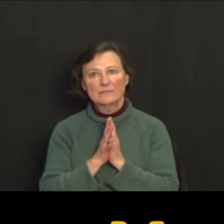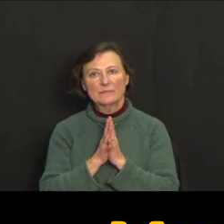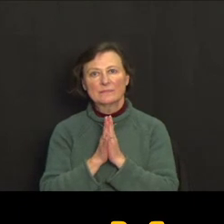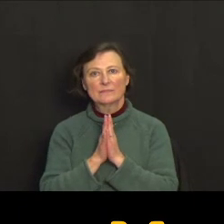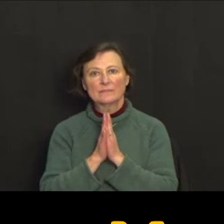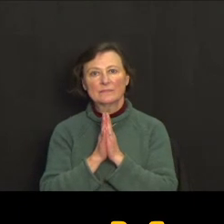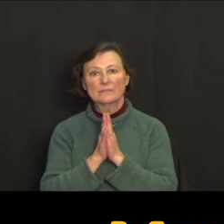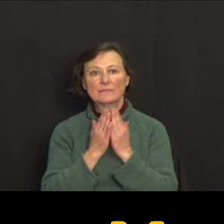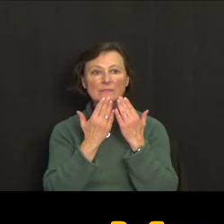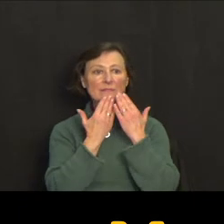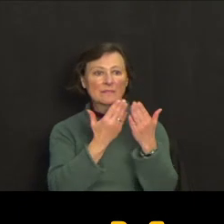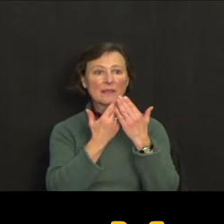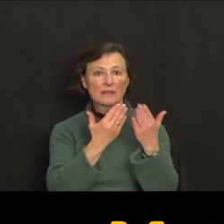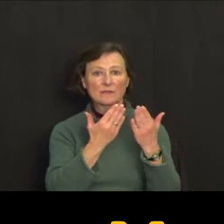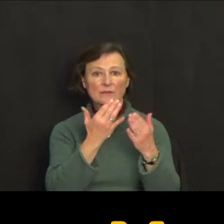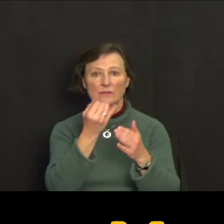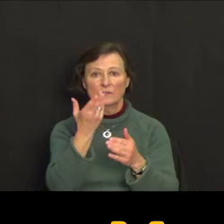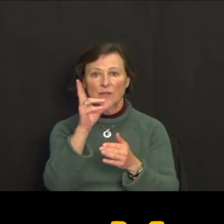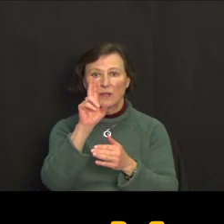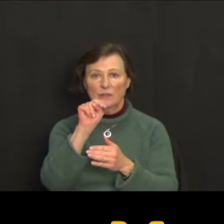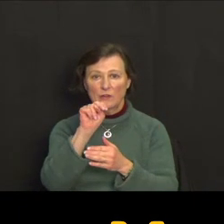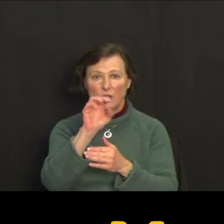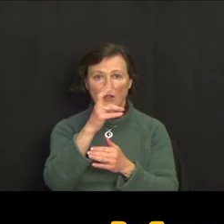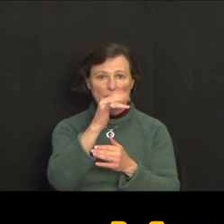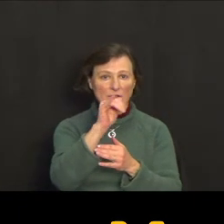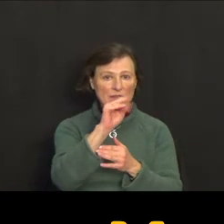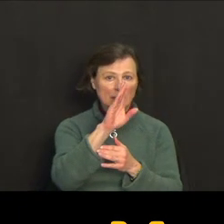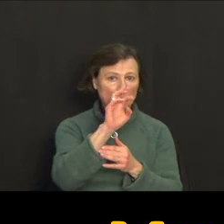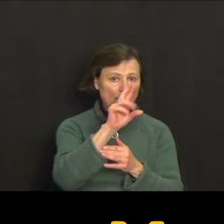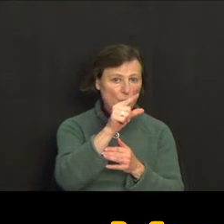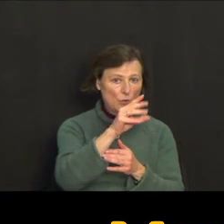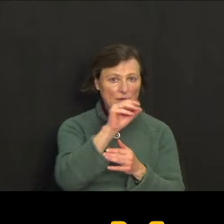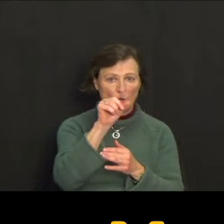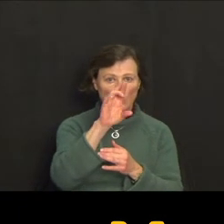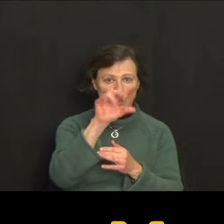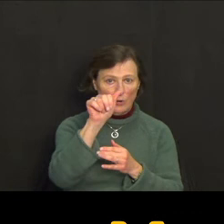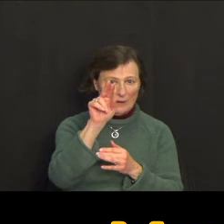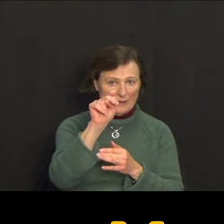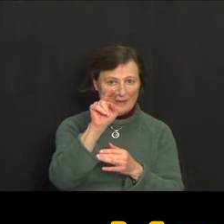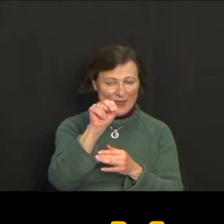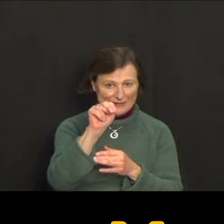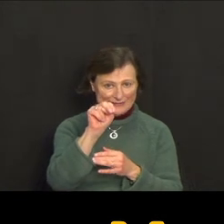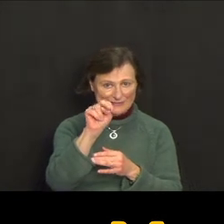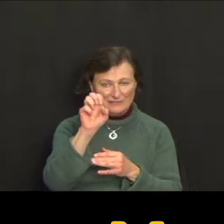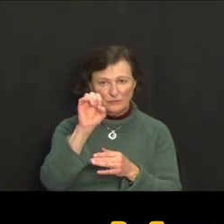Thank you Jon Chinberg and Lorianne Schmidt for putting together that prayer flag video. I